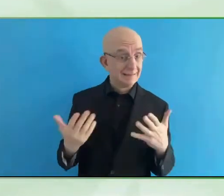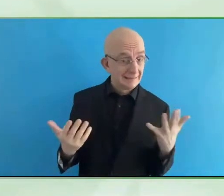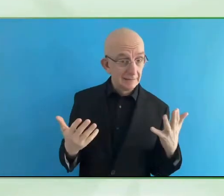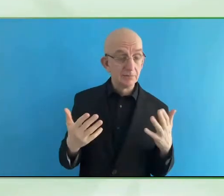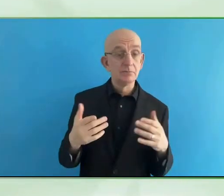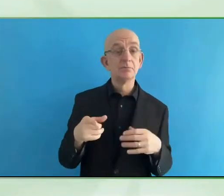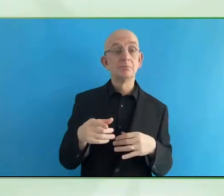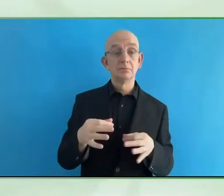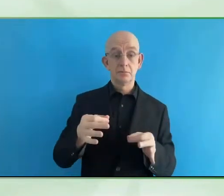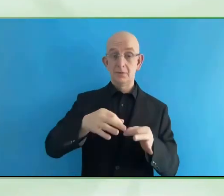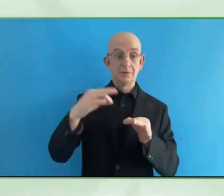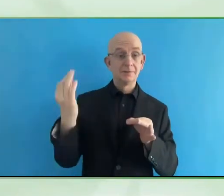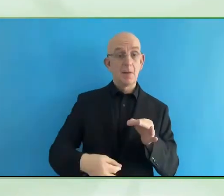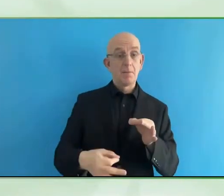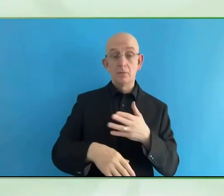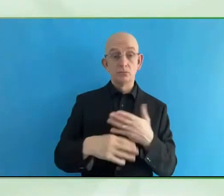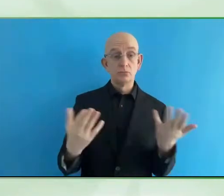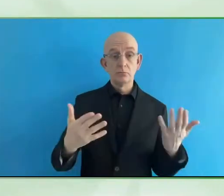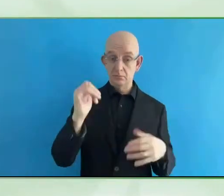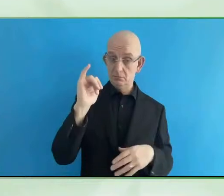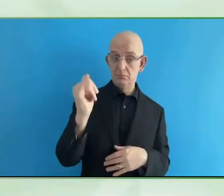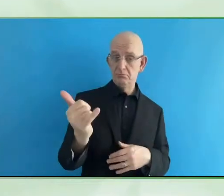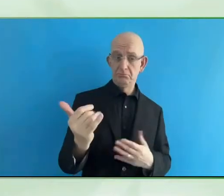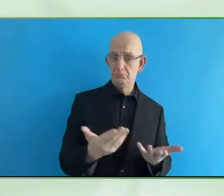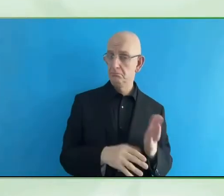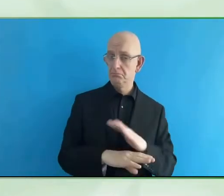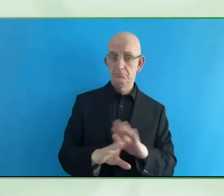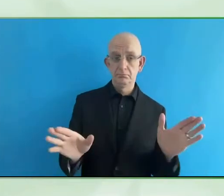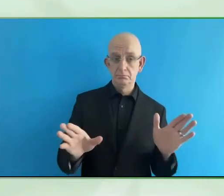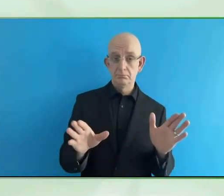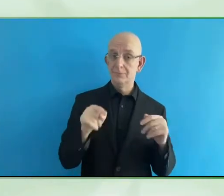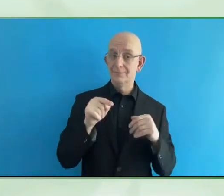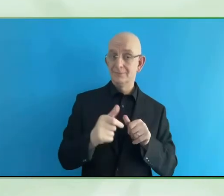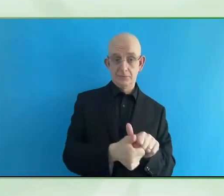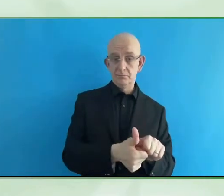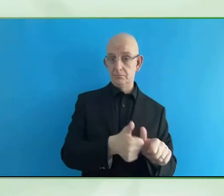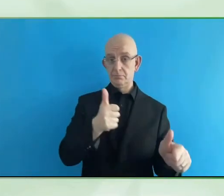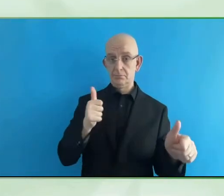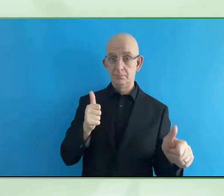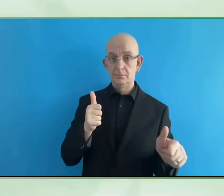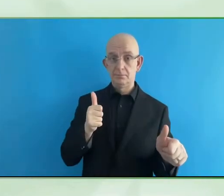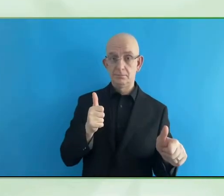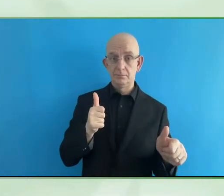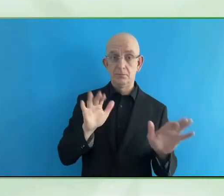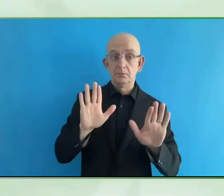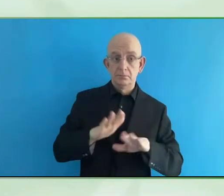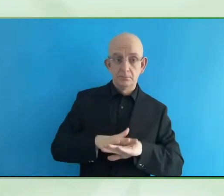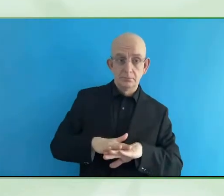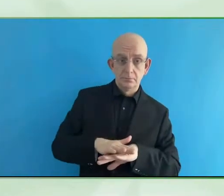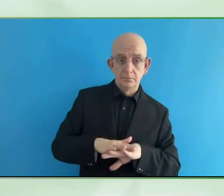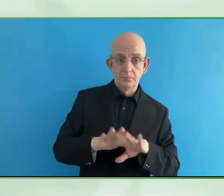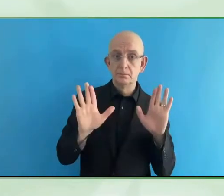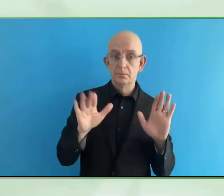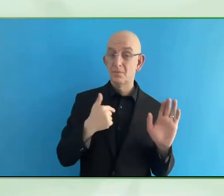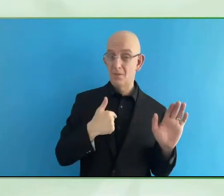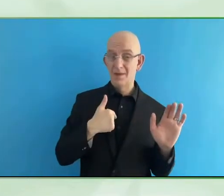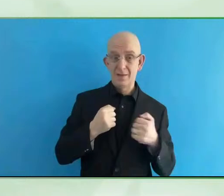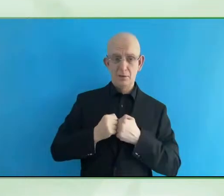have to speak the truth and the simple answer is, yes. Fashion is lagging behind other design, UX design.